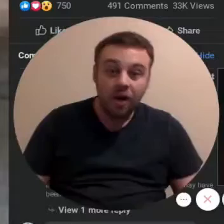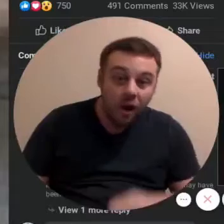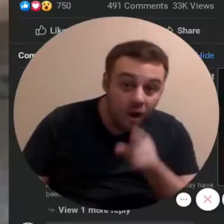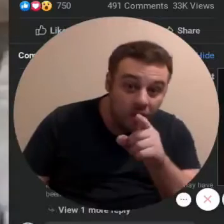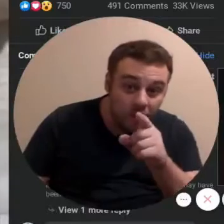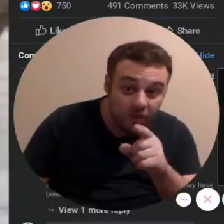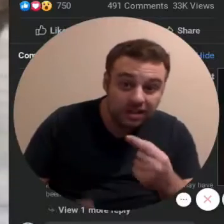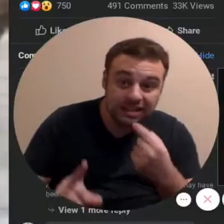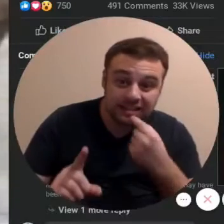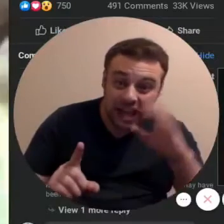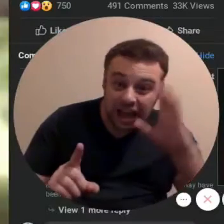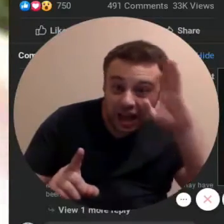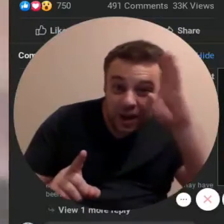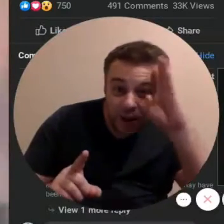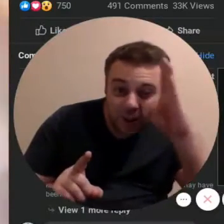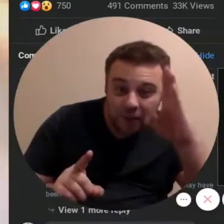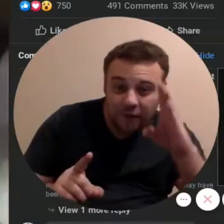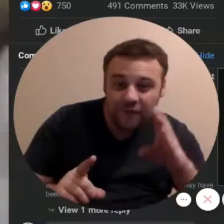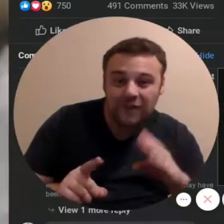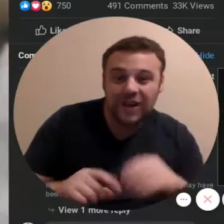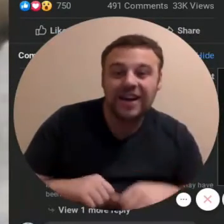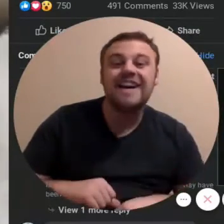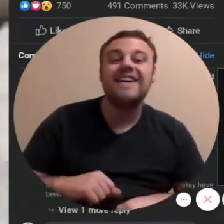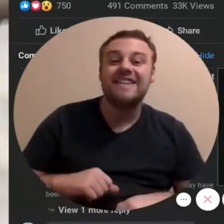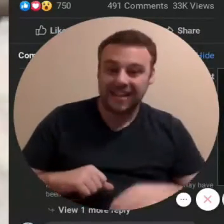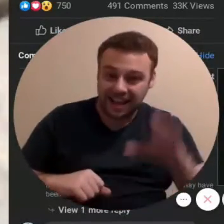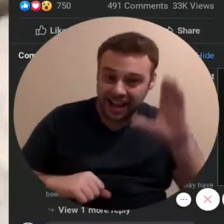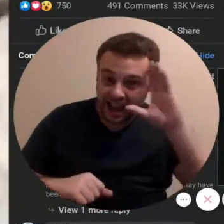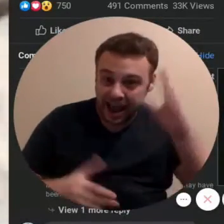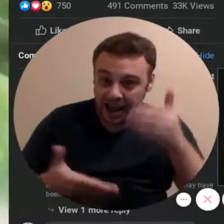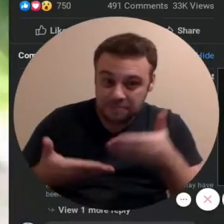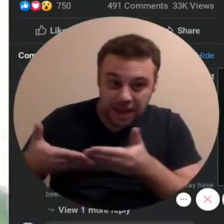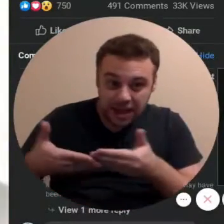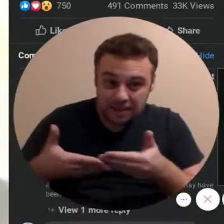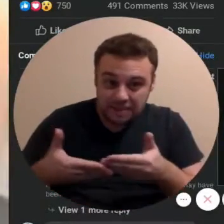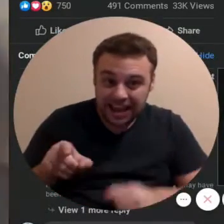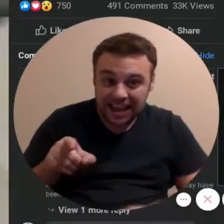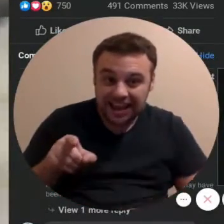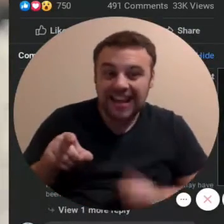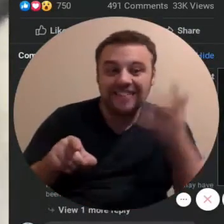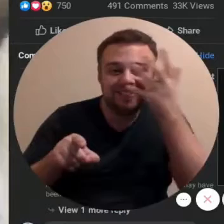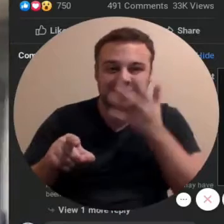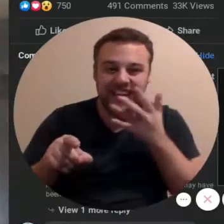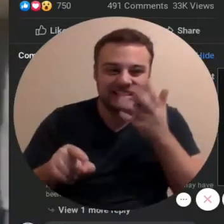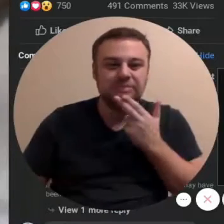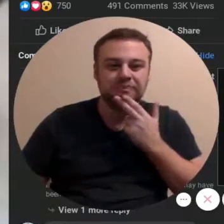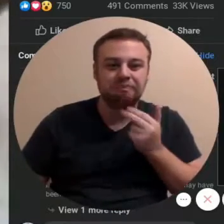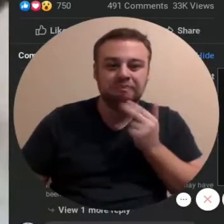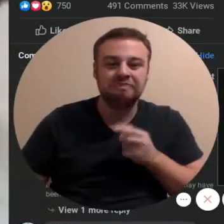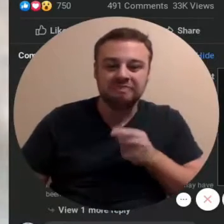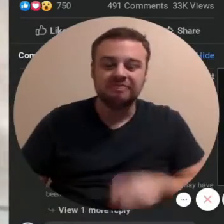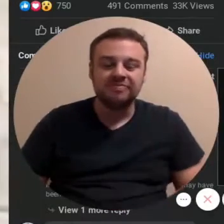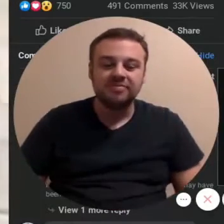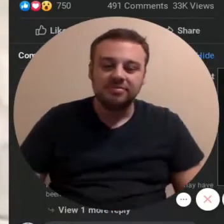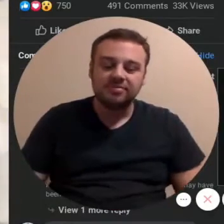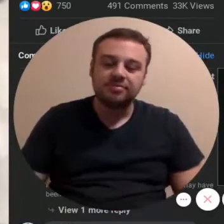Well hi, baby!! Look at that face! Julie: I'm actually gonna get- would you hand me a carrot?